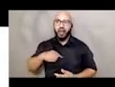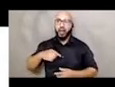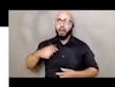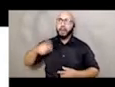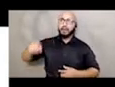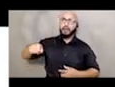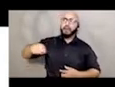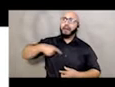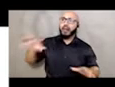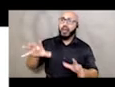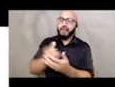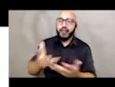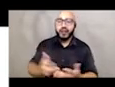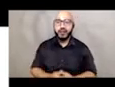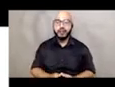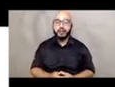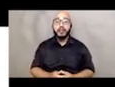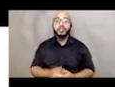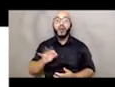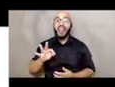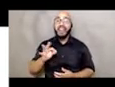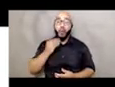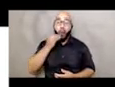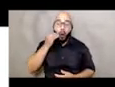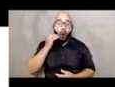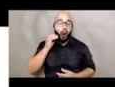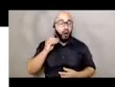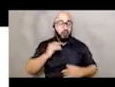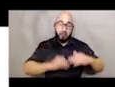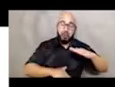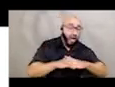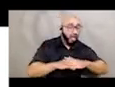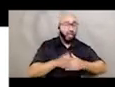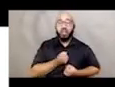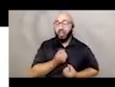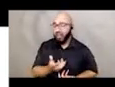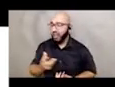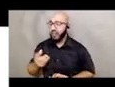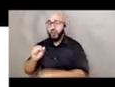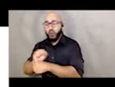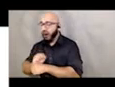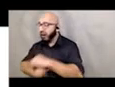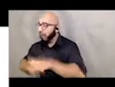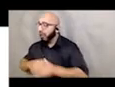So if you are maxed out, either at home or at work or both, you might begin to feel detached or drained.